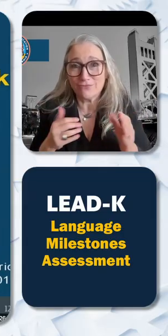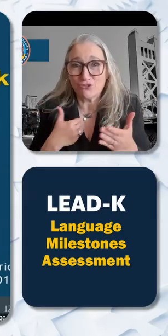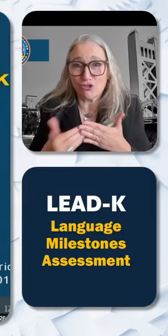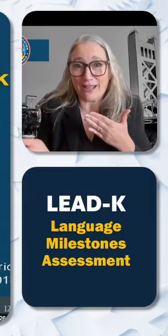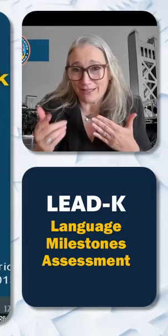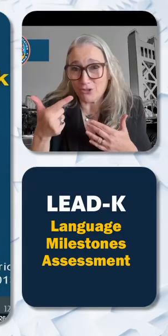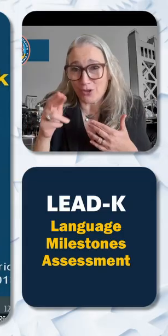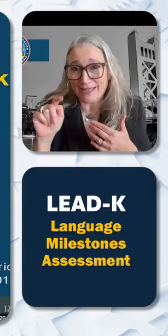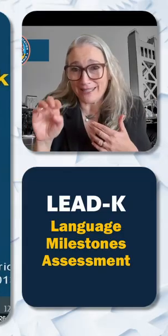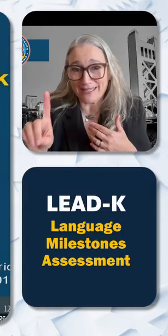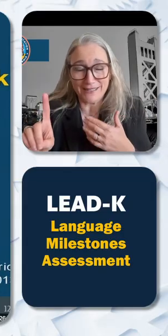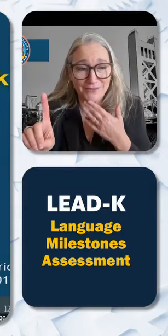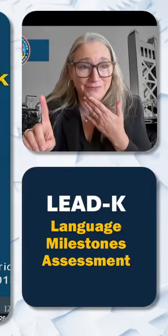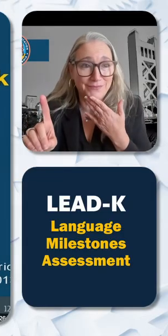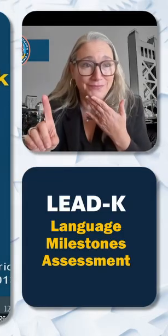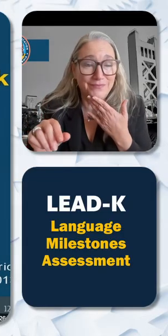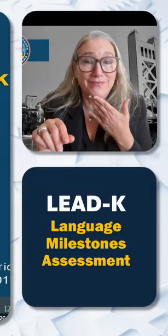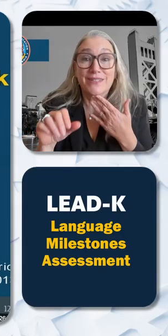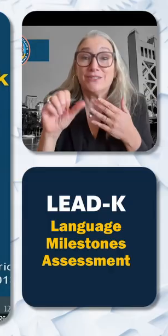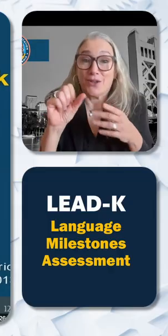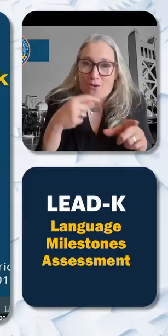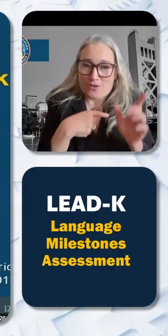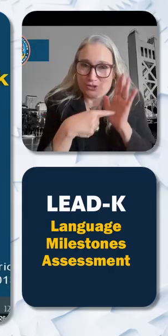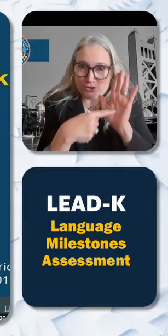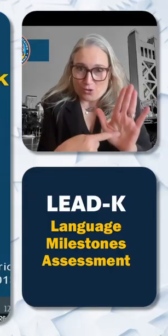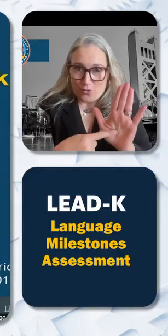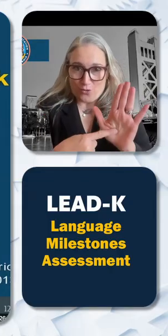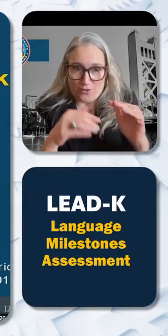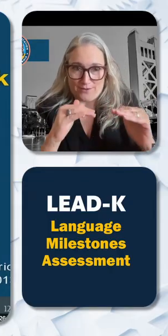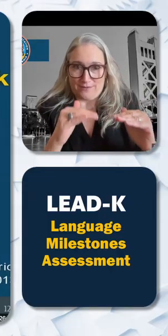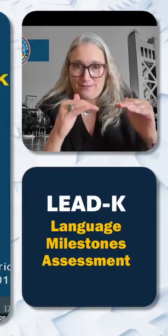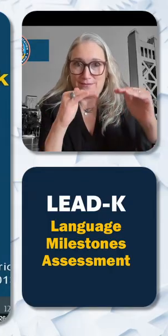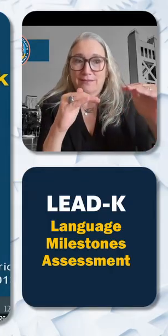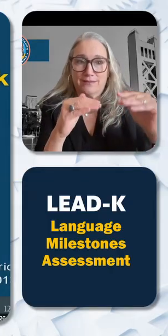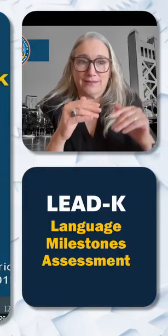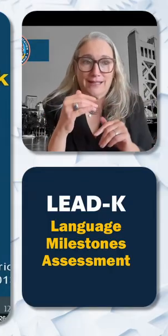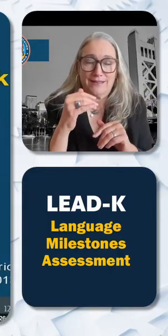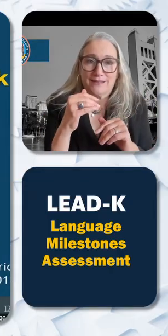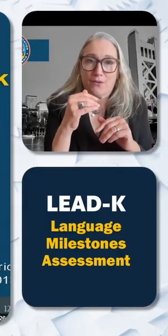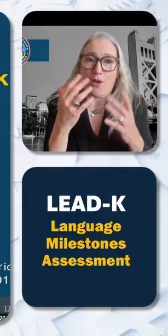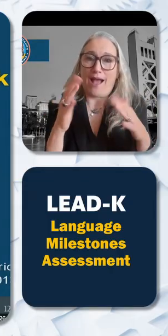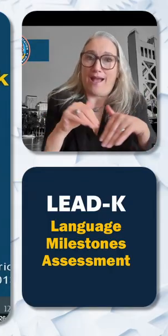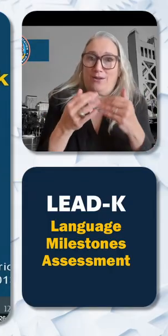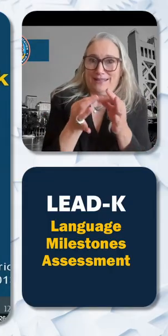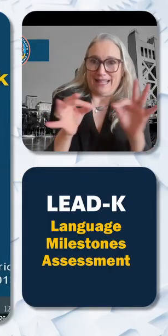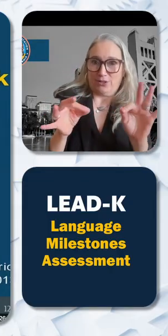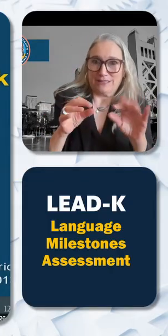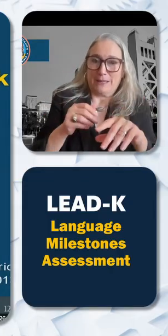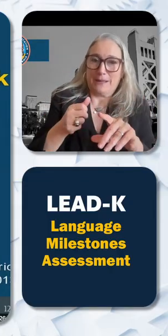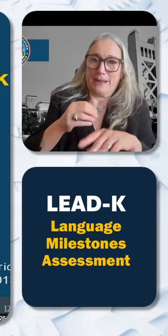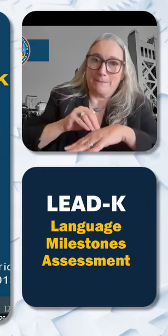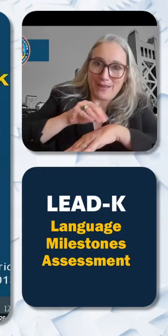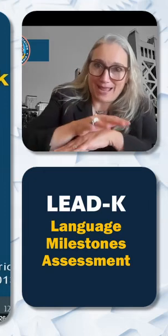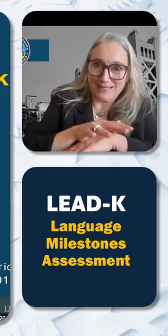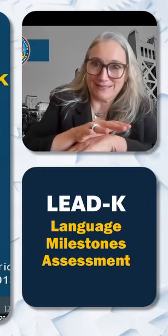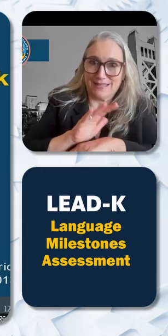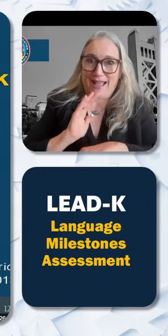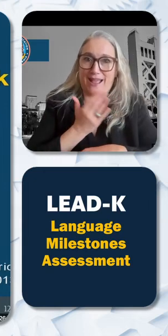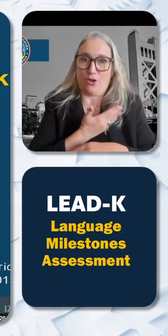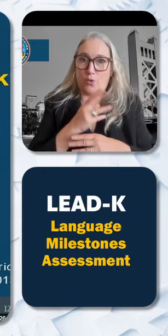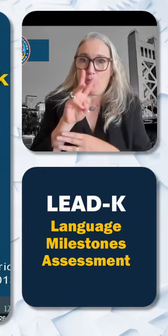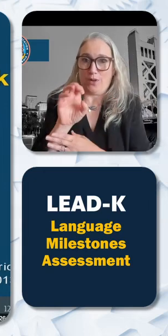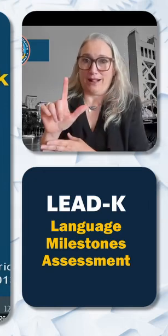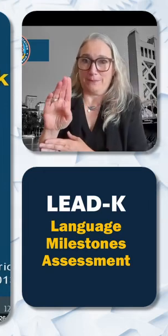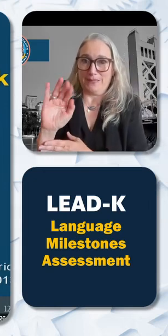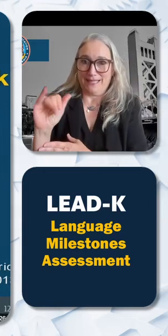He took language for granted.